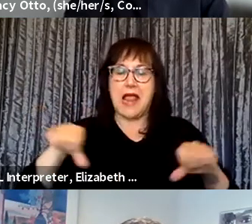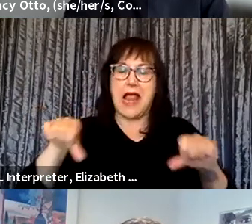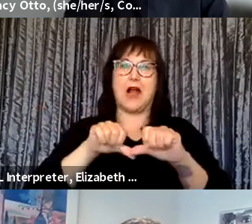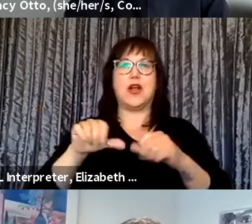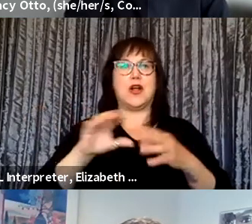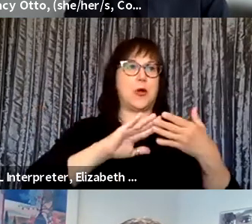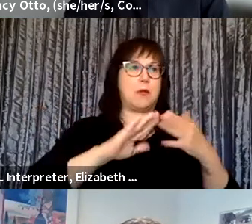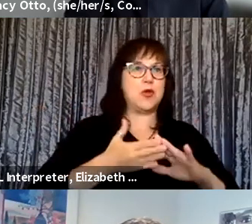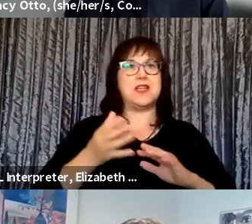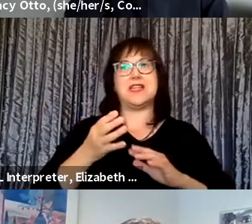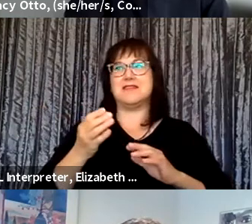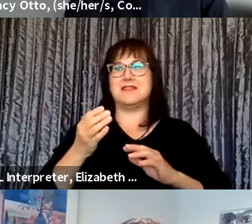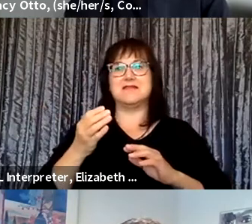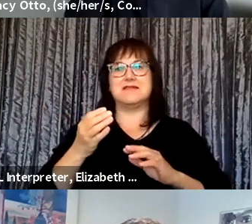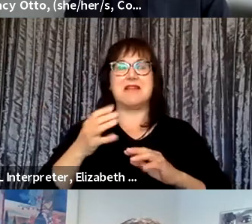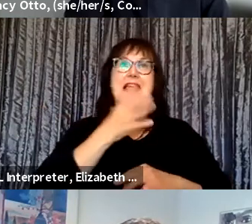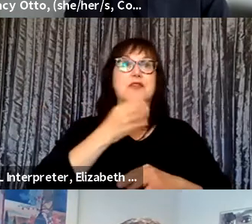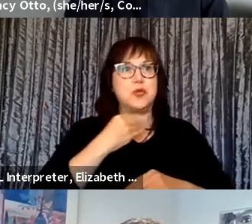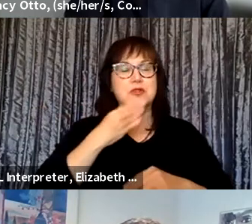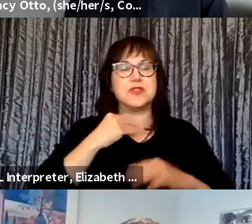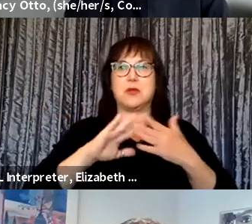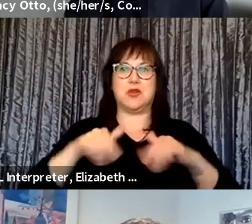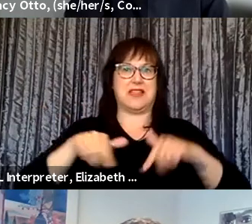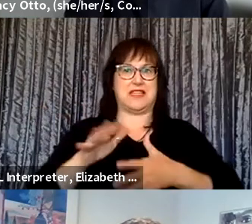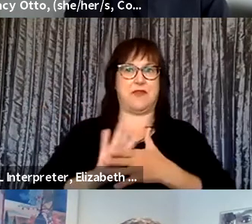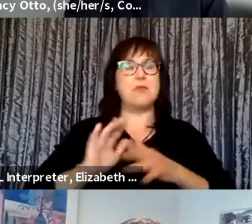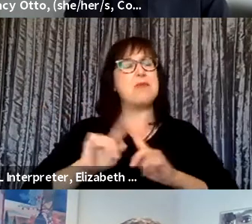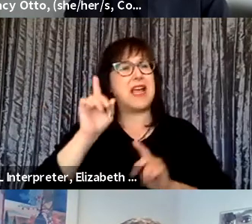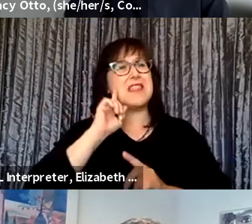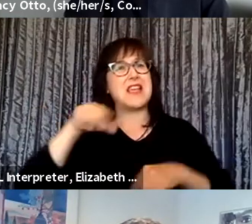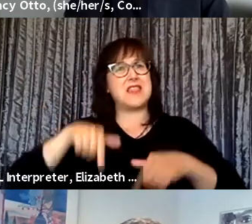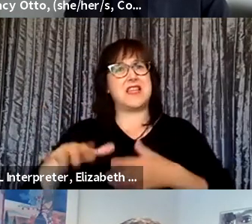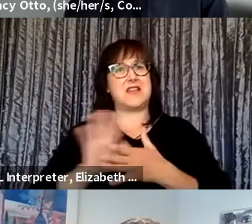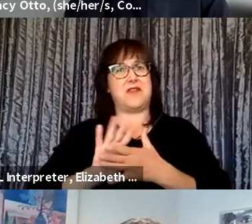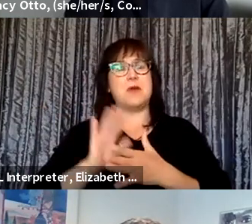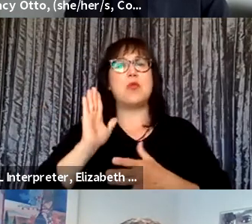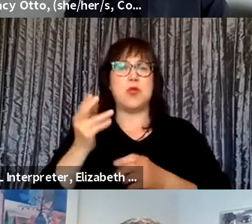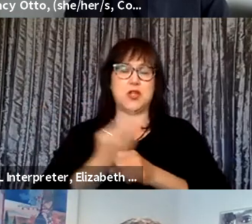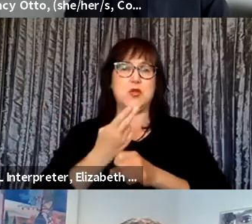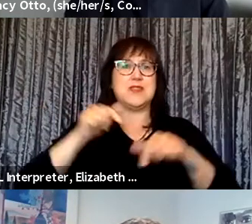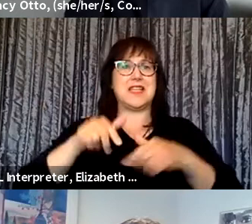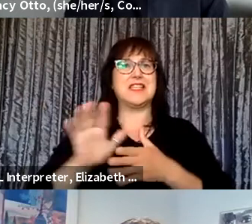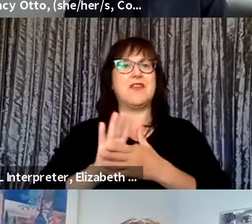but, you know, I think this film will be used in the way that Chas would have wanted, so thank you for that.